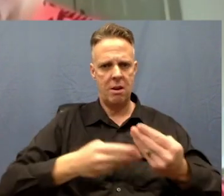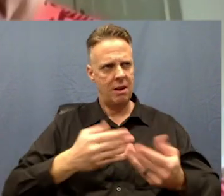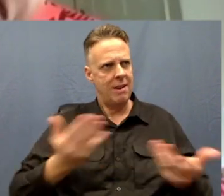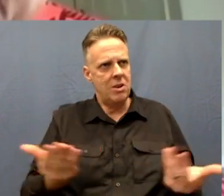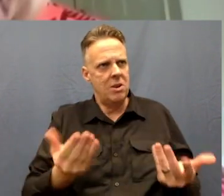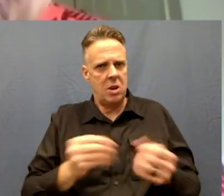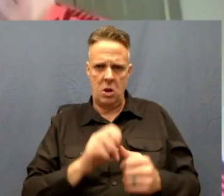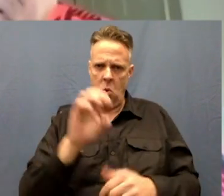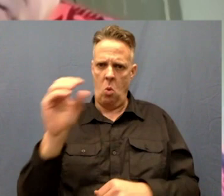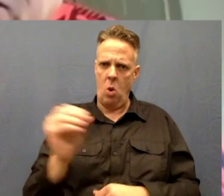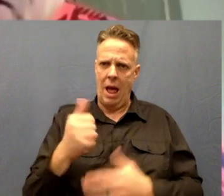BUT WHEN THE FEDERAL IS LOOKING